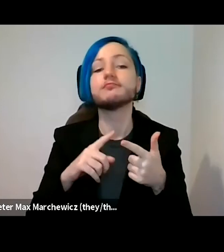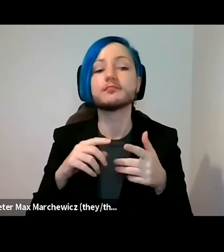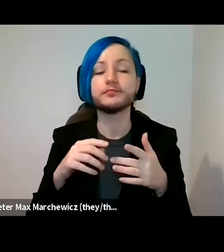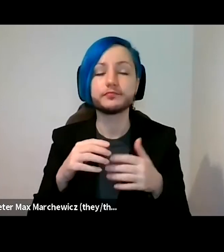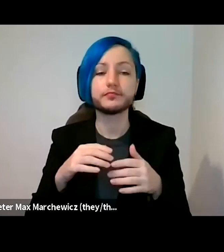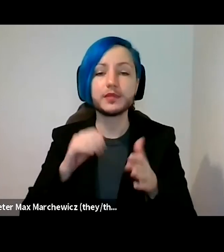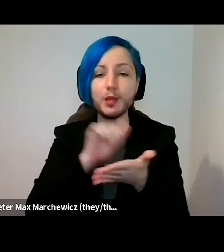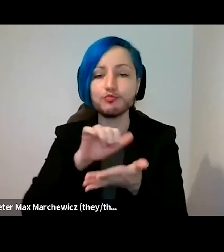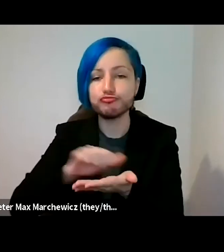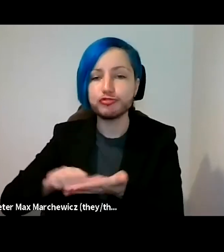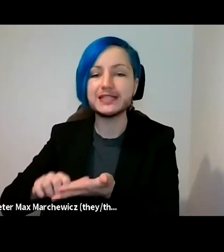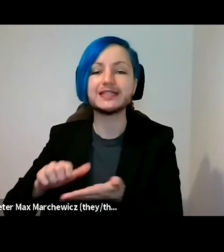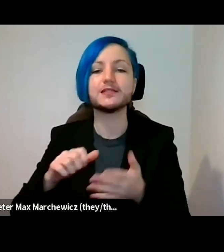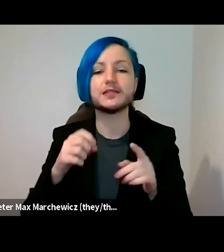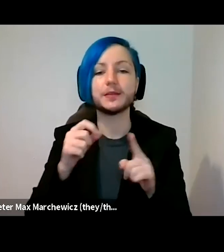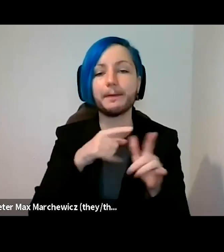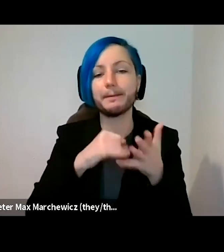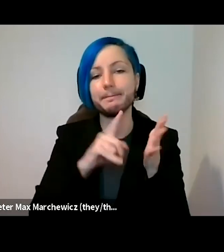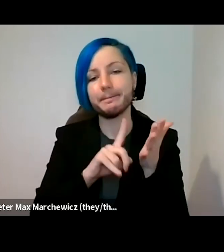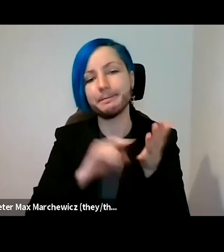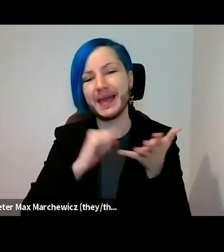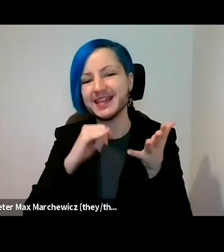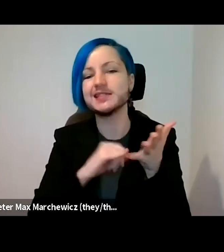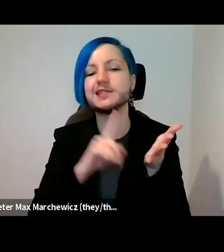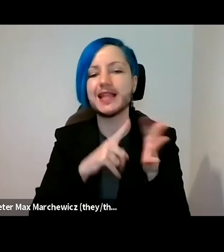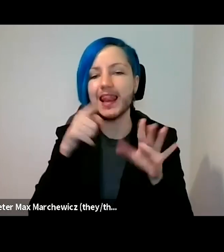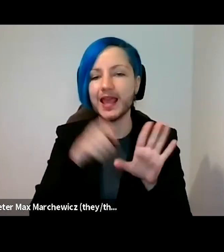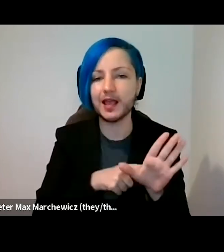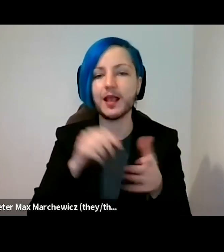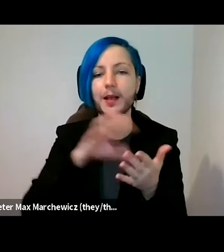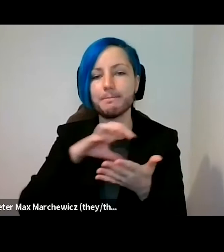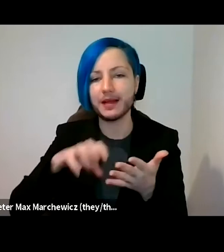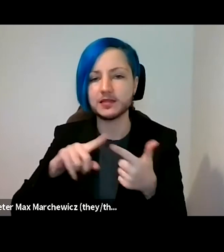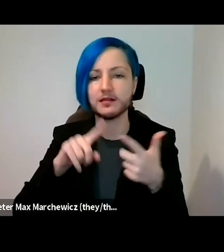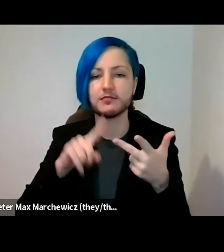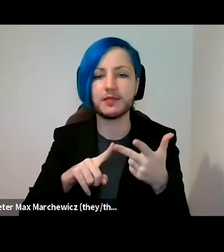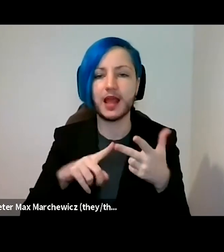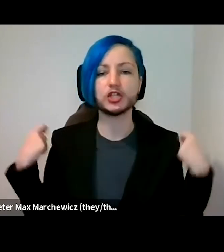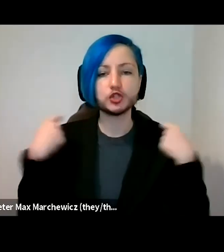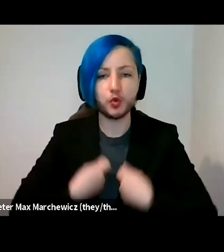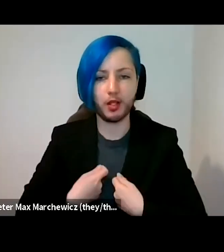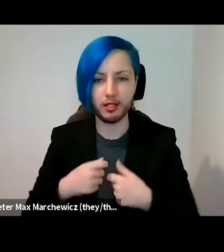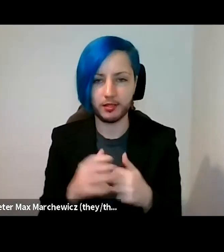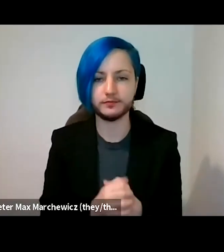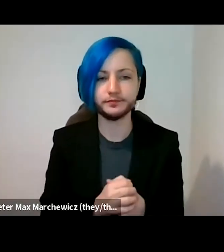Before I invite Suchitra to join us, I will draw your attention to some Zoom functions available to use this afternoon.